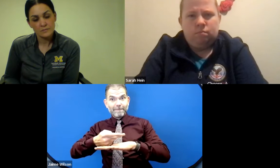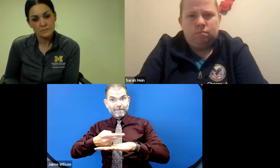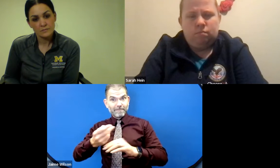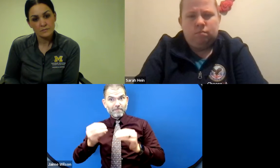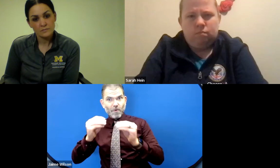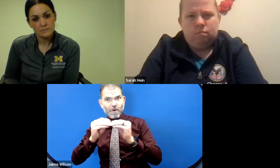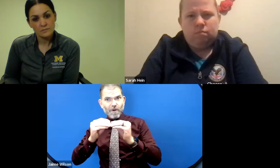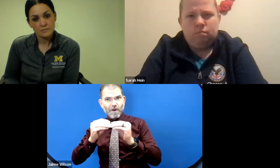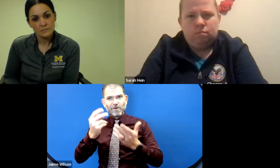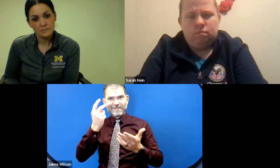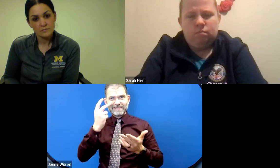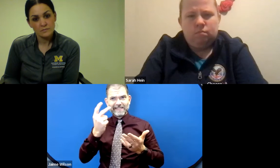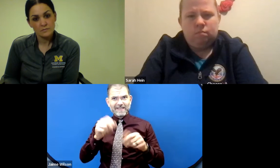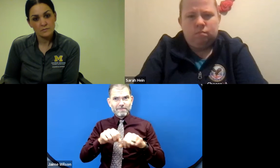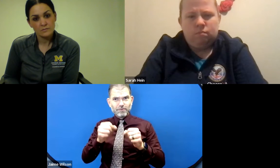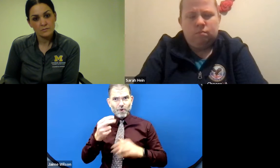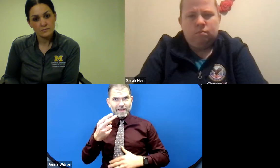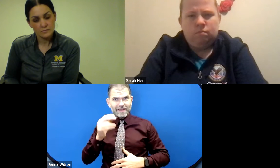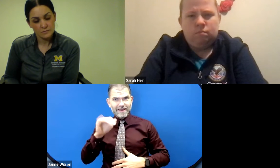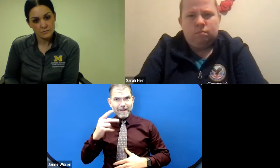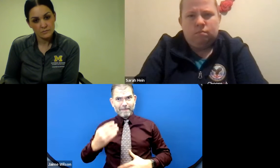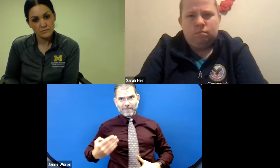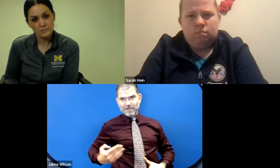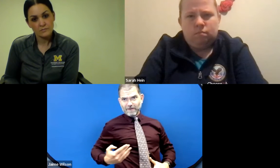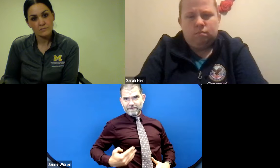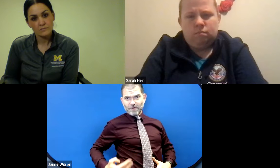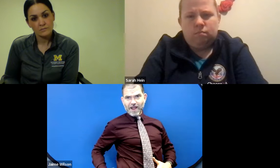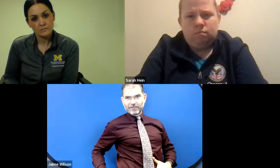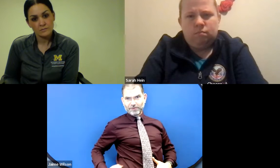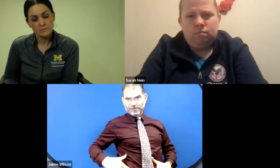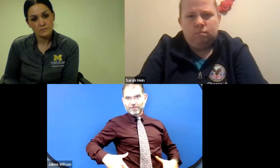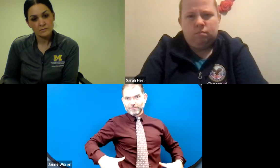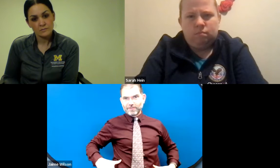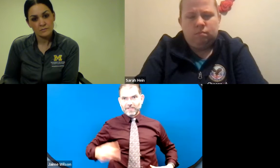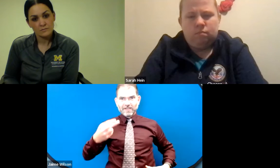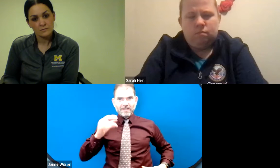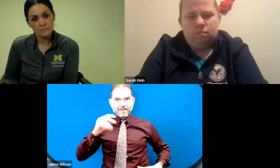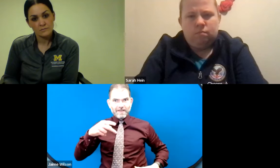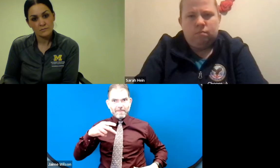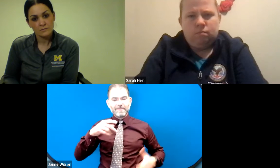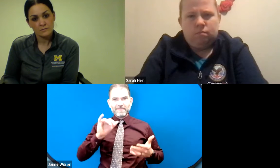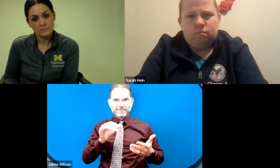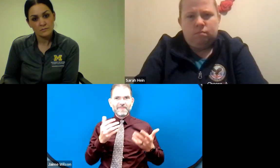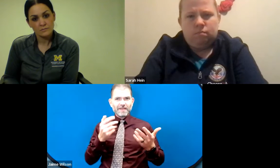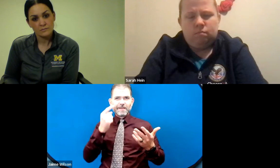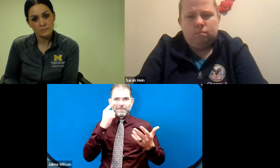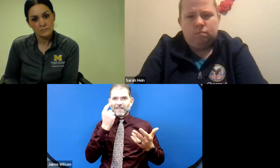ASL Interpreter: So older people tend to trip and fall more right. We talk, we see a lot of that older generation breaking hips.